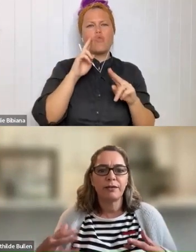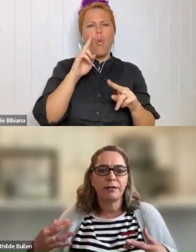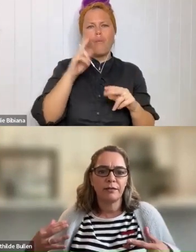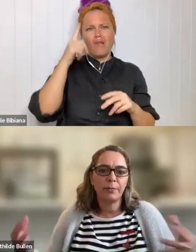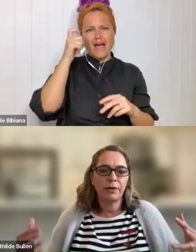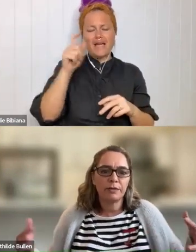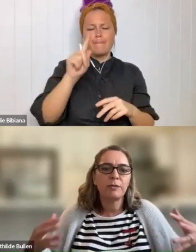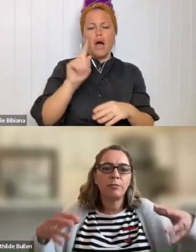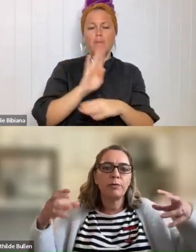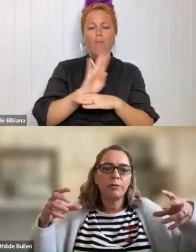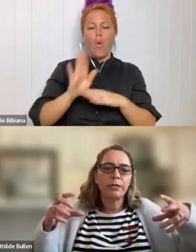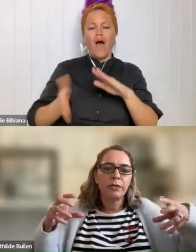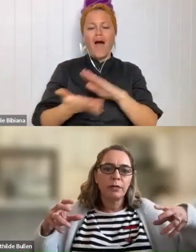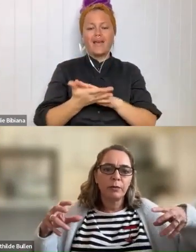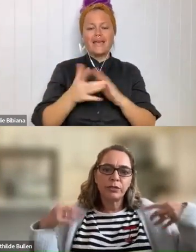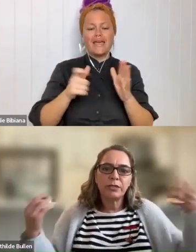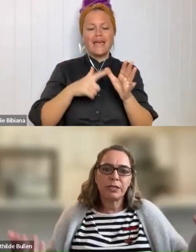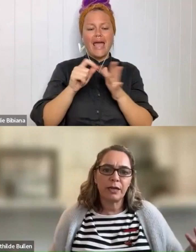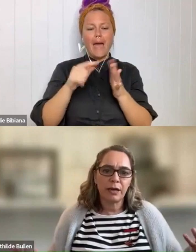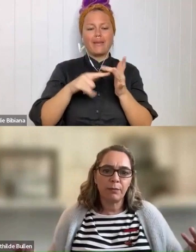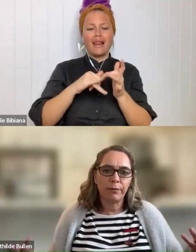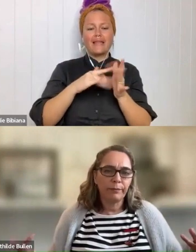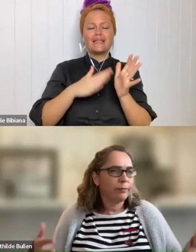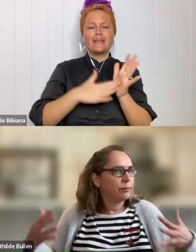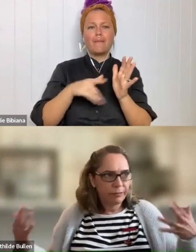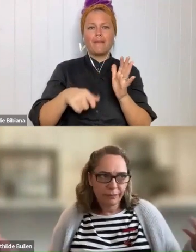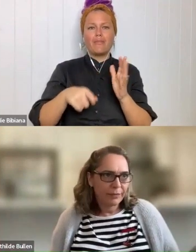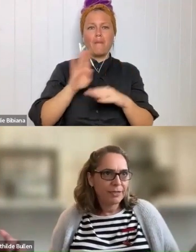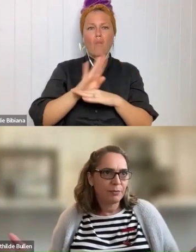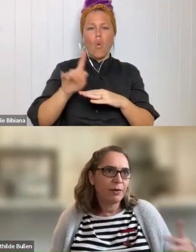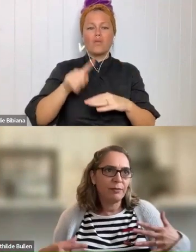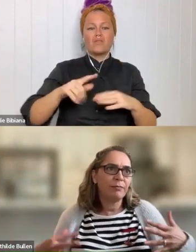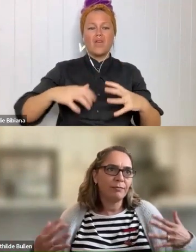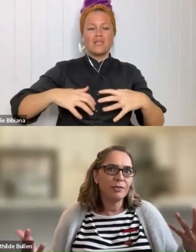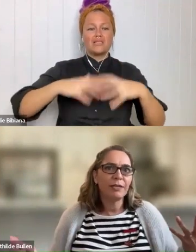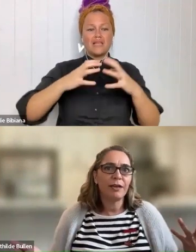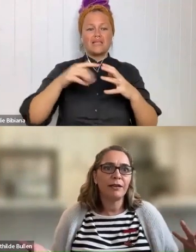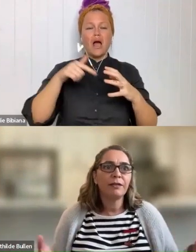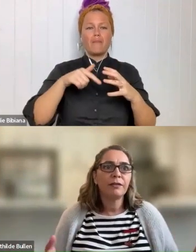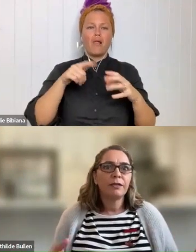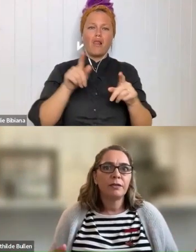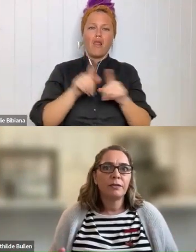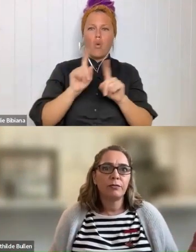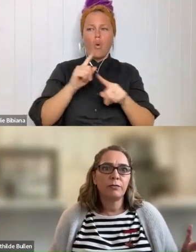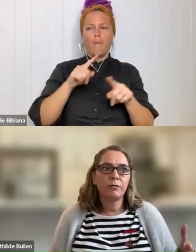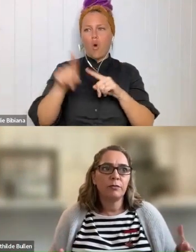under capitalism a board, which is set up, as we mostly are to